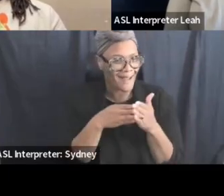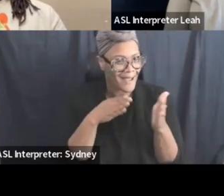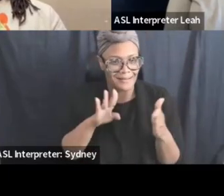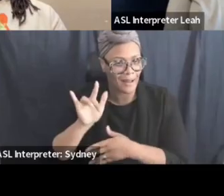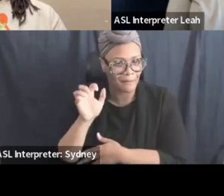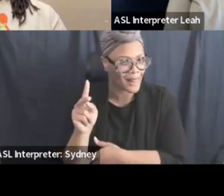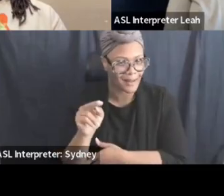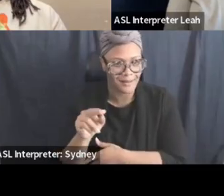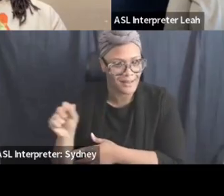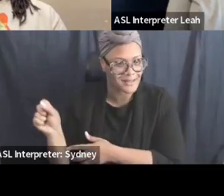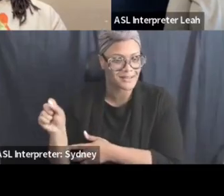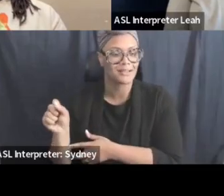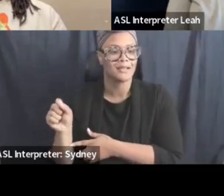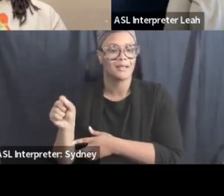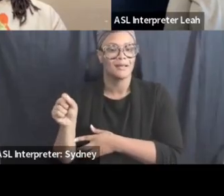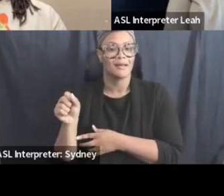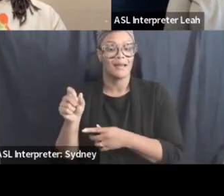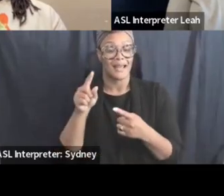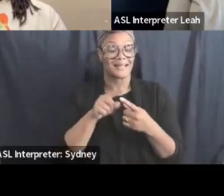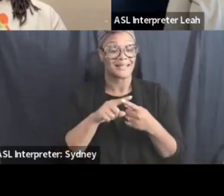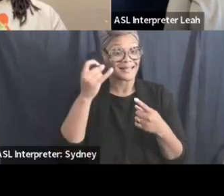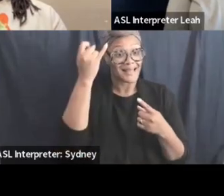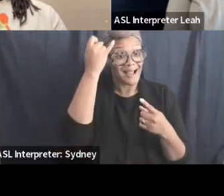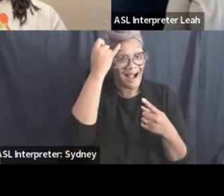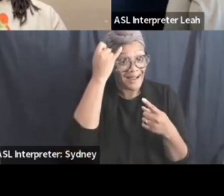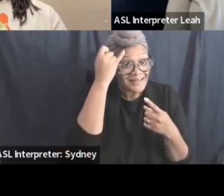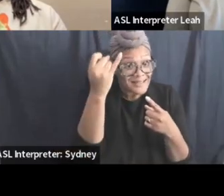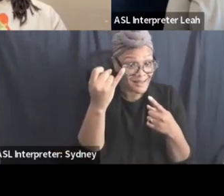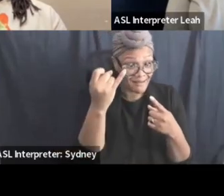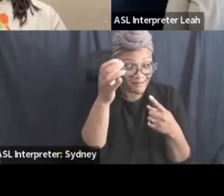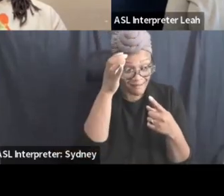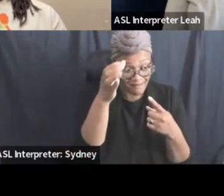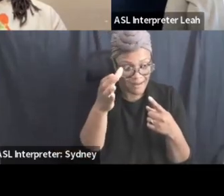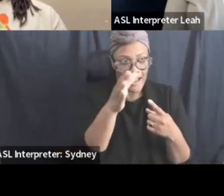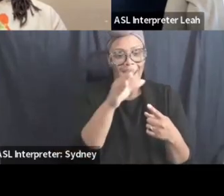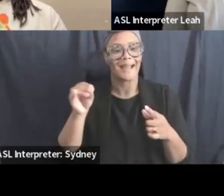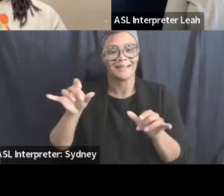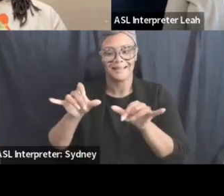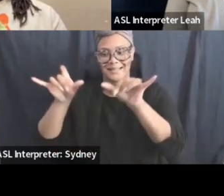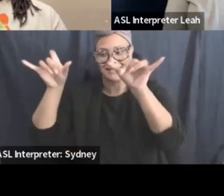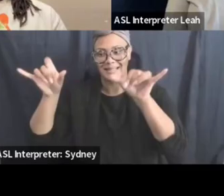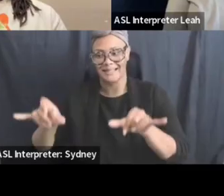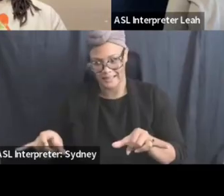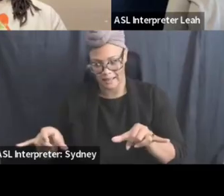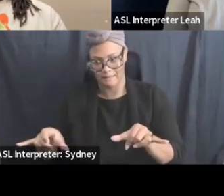anti-blackness is both the idea and the system that makes black life disposable. And so in this